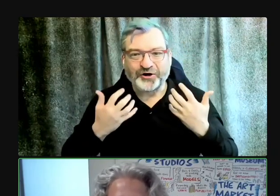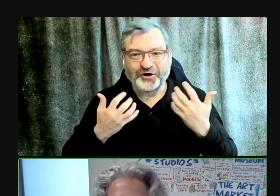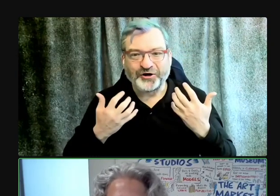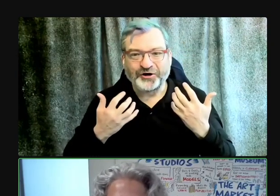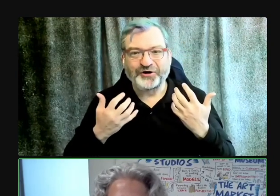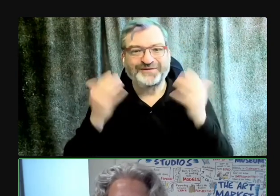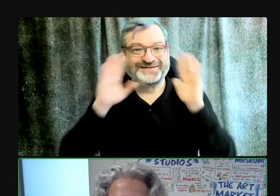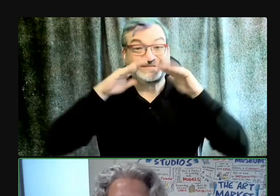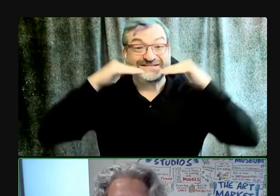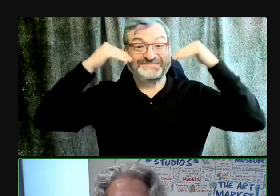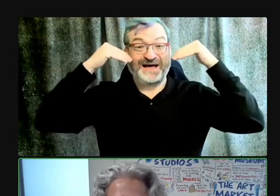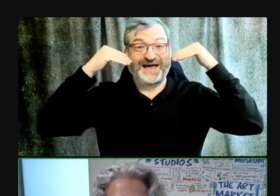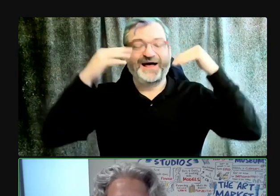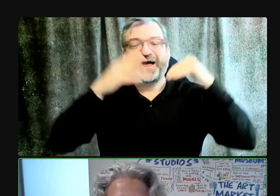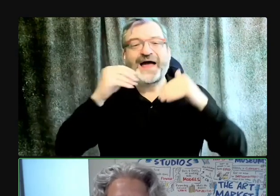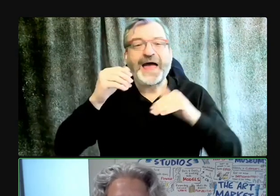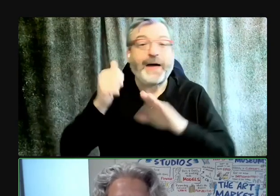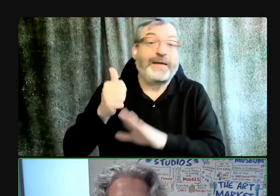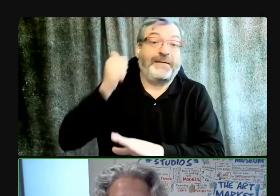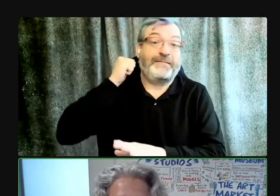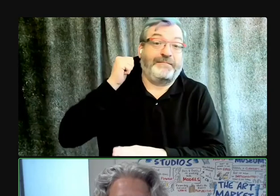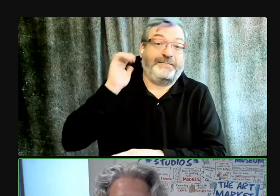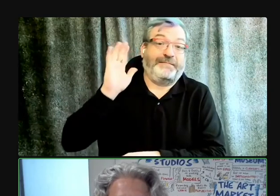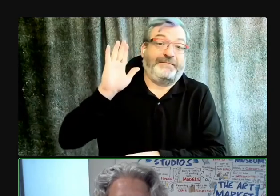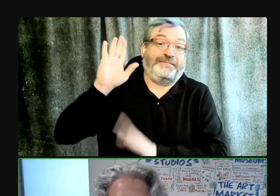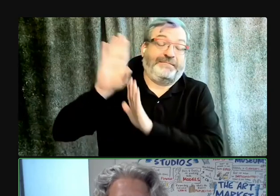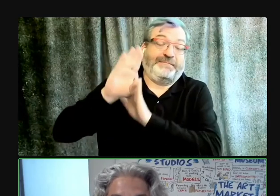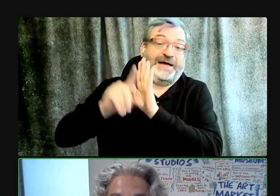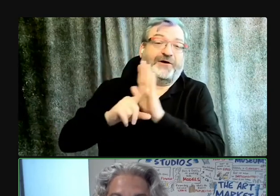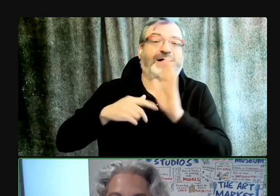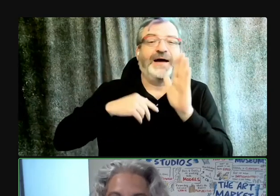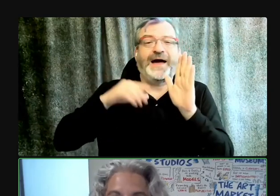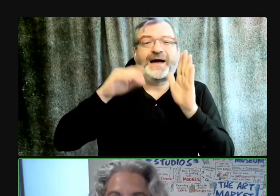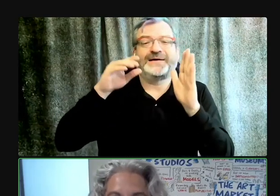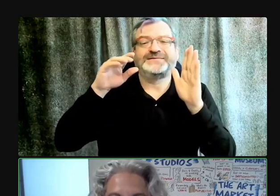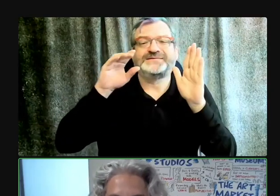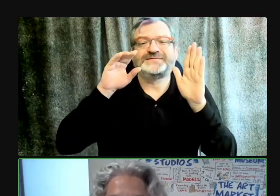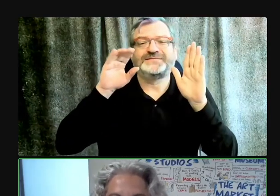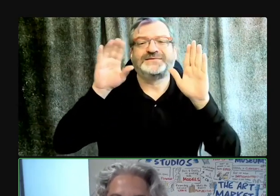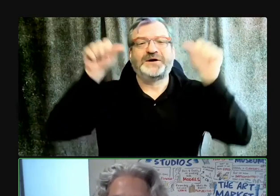by art students in my background that describes a more equitable art world